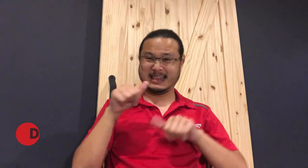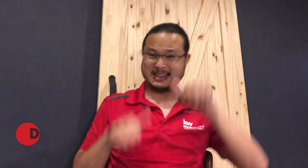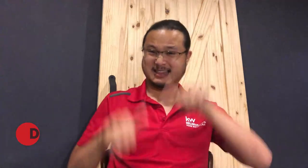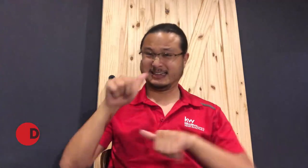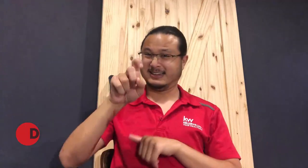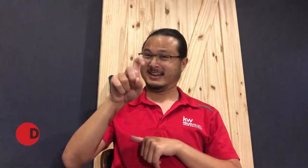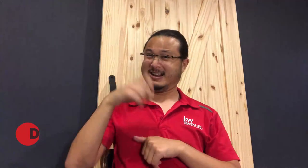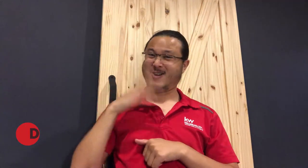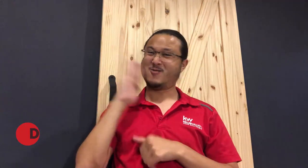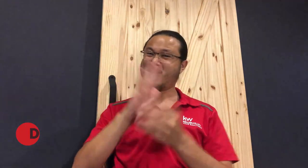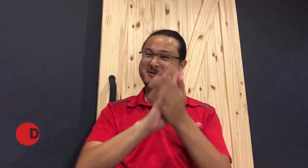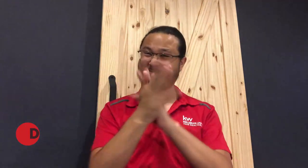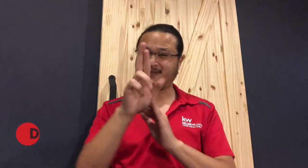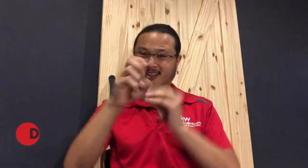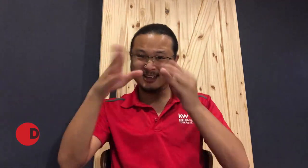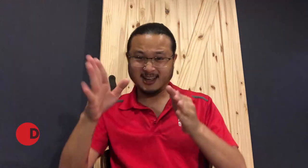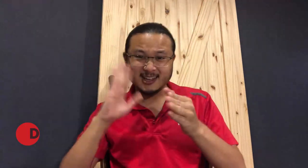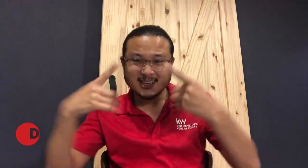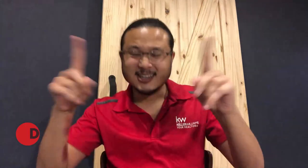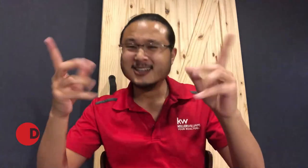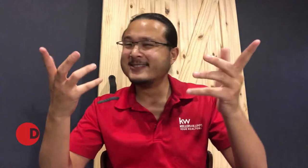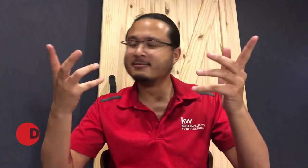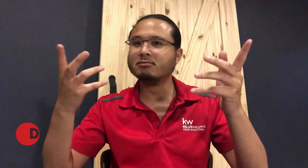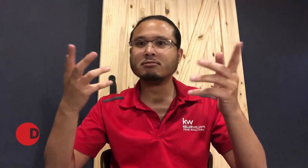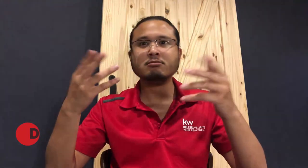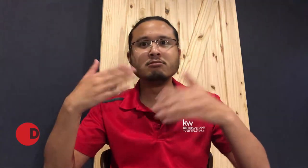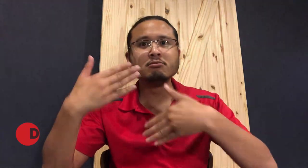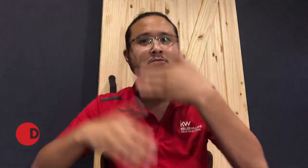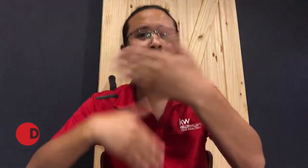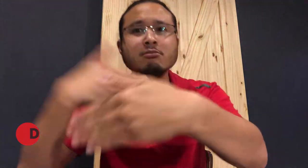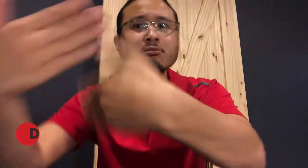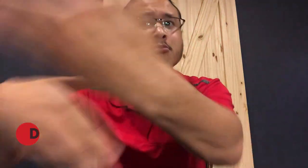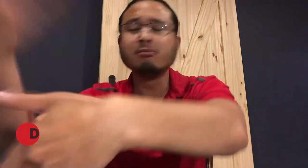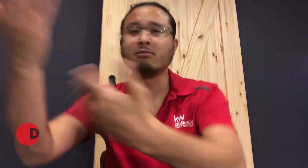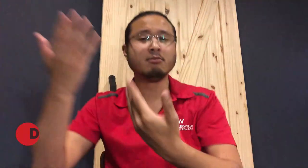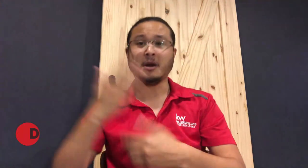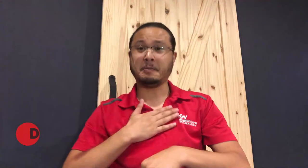for example I did not know if I would succeed as a realtor,